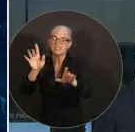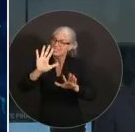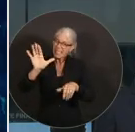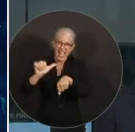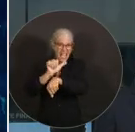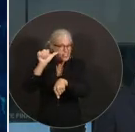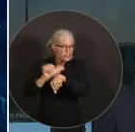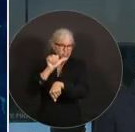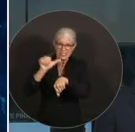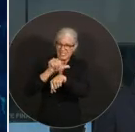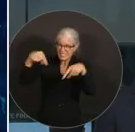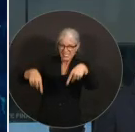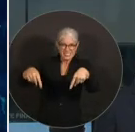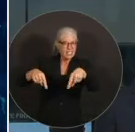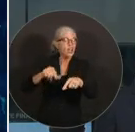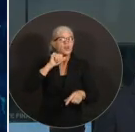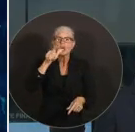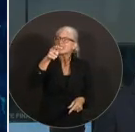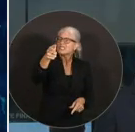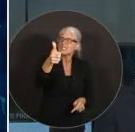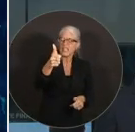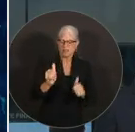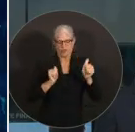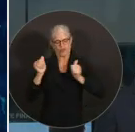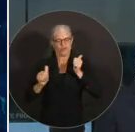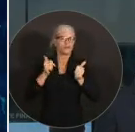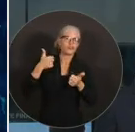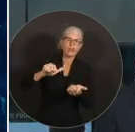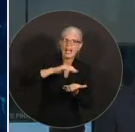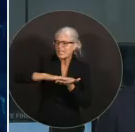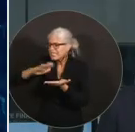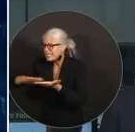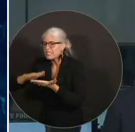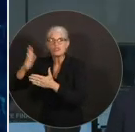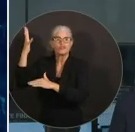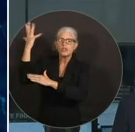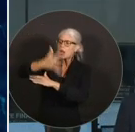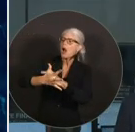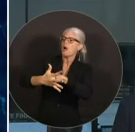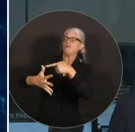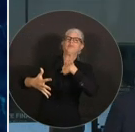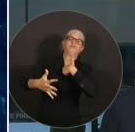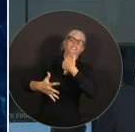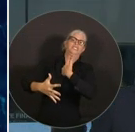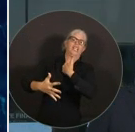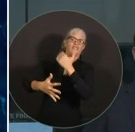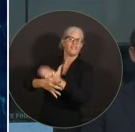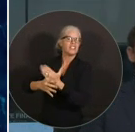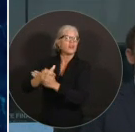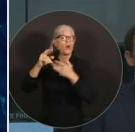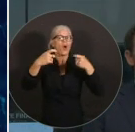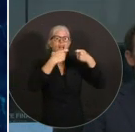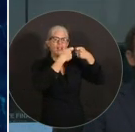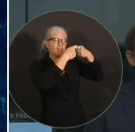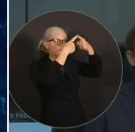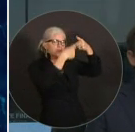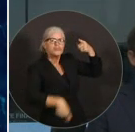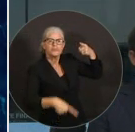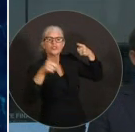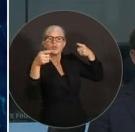DEBRIS AND FLOODING COULD STILL BE PRESENT. DO NOT ATTEMPT CLEAN UP THE DEBRIS ARE BY YOURSELF, ESPECIALLY